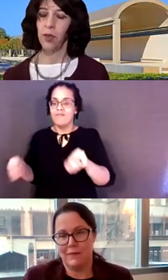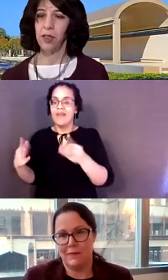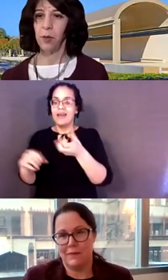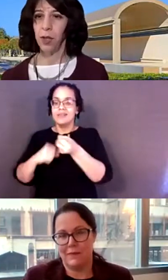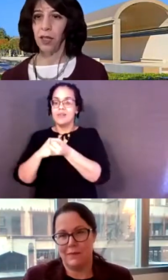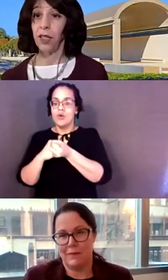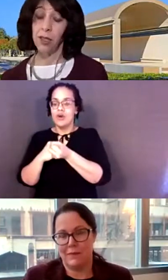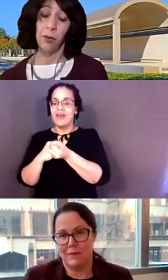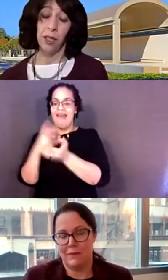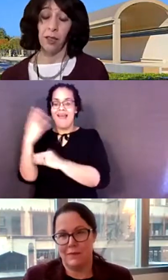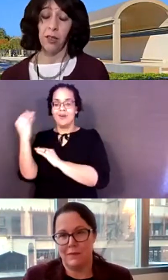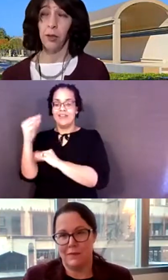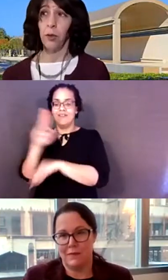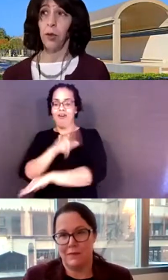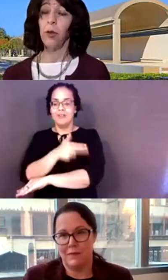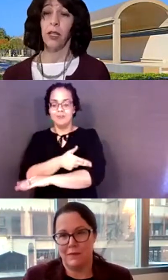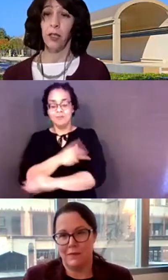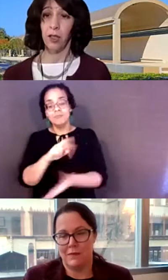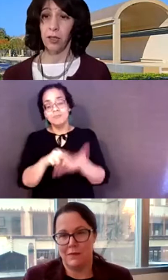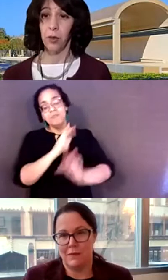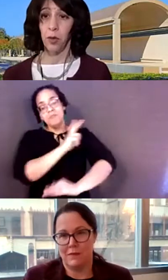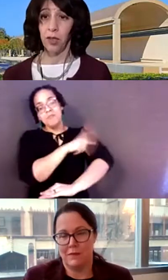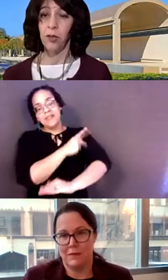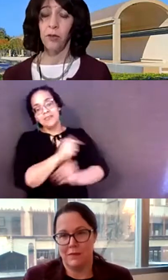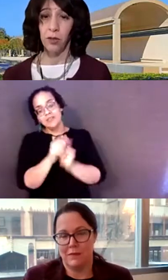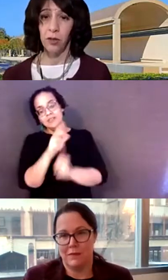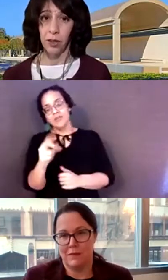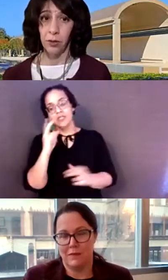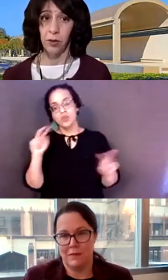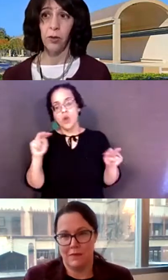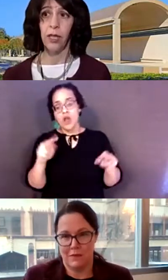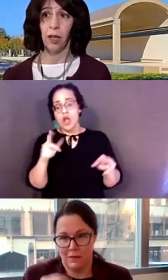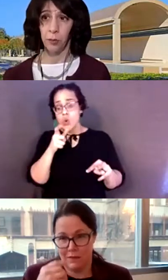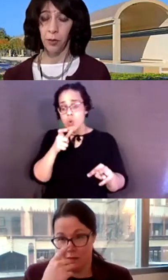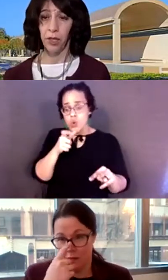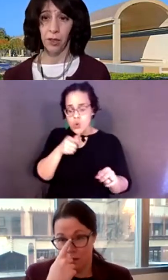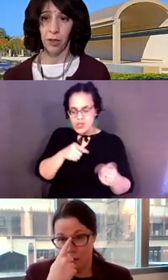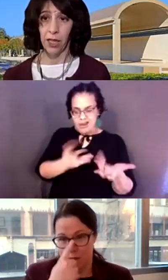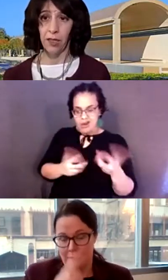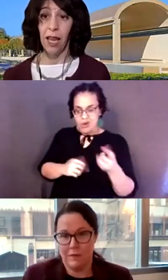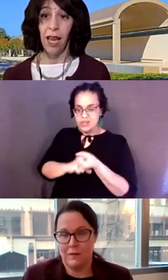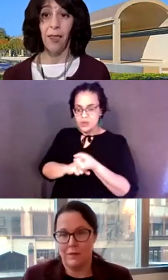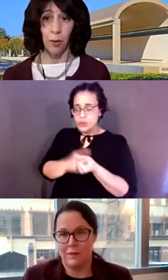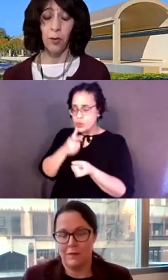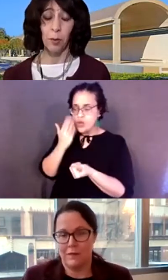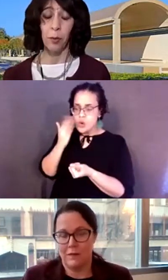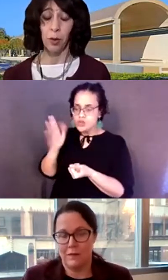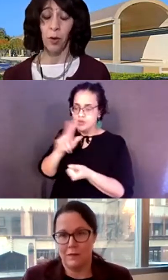disability needs to really look to who are your current supports, who knows you, who can help you meet your needs and